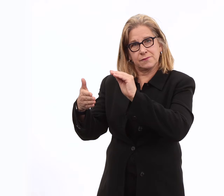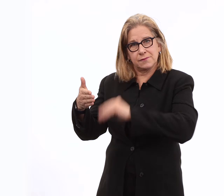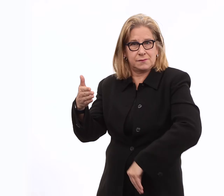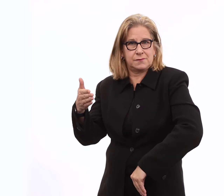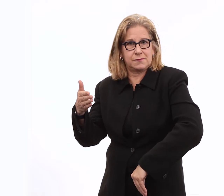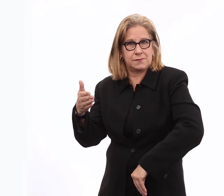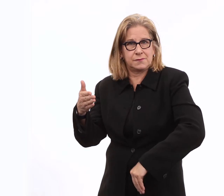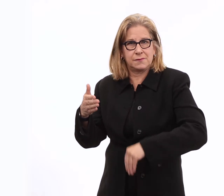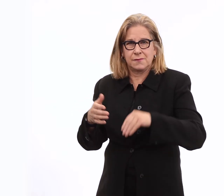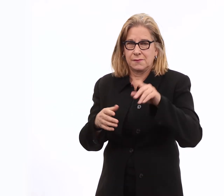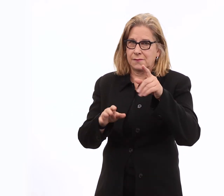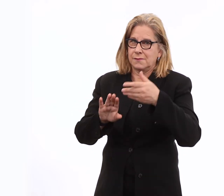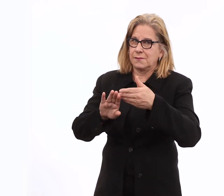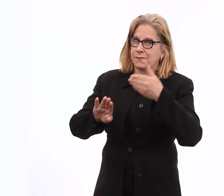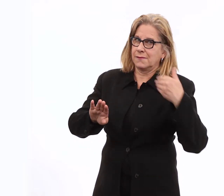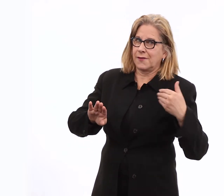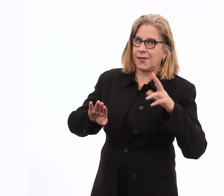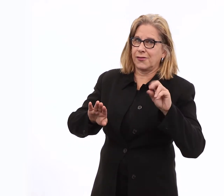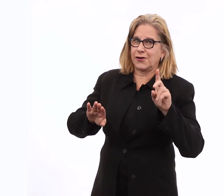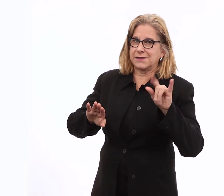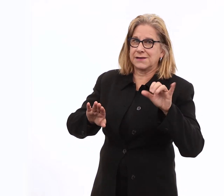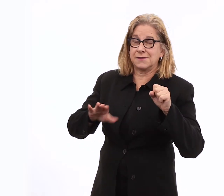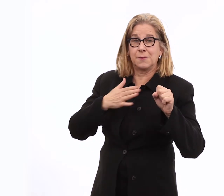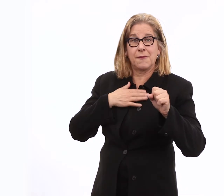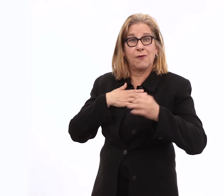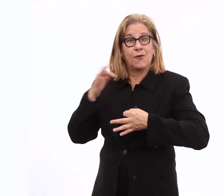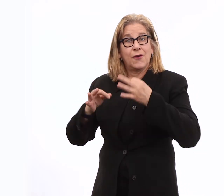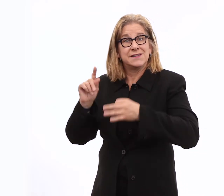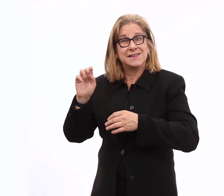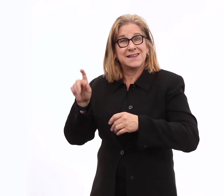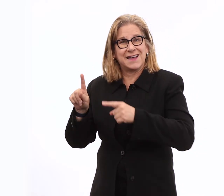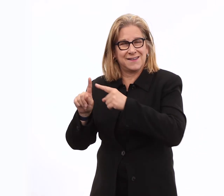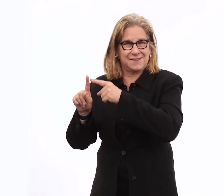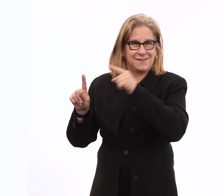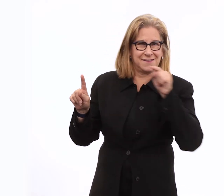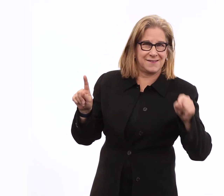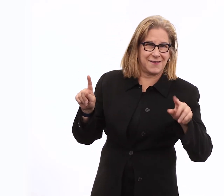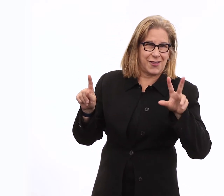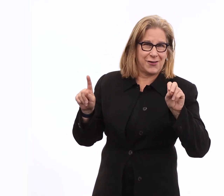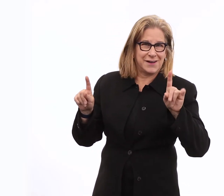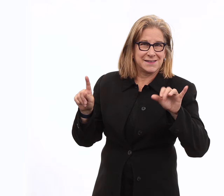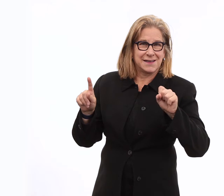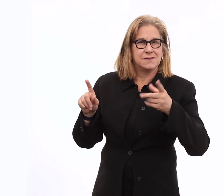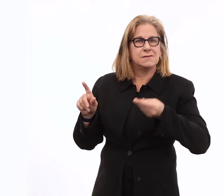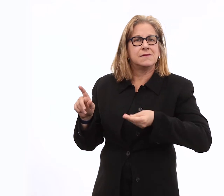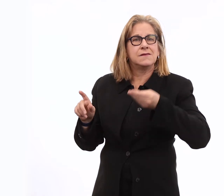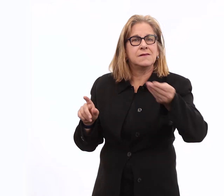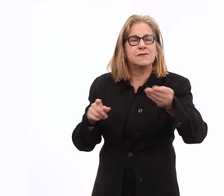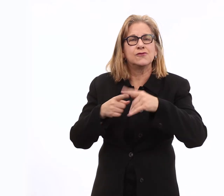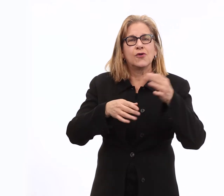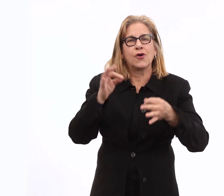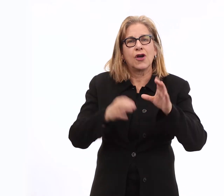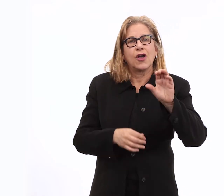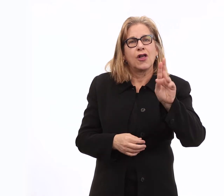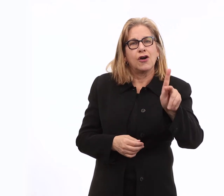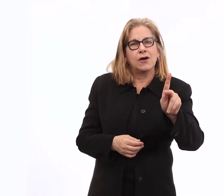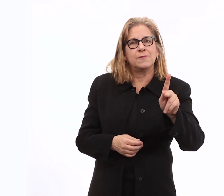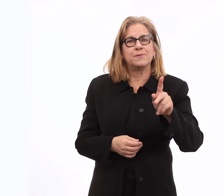before a scheduled court hearing. To submit the form, turn in a copy to the clerk's office in the courthouse where your court event is scheduled.